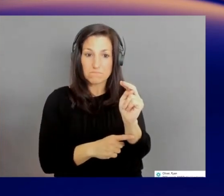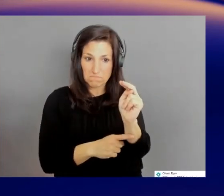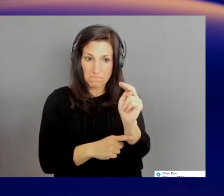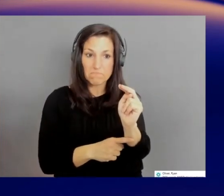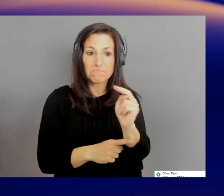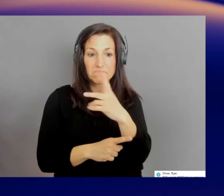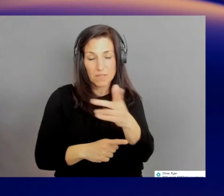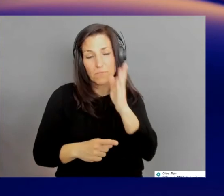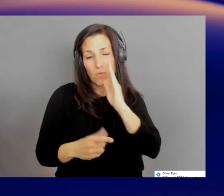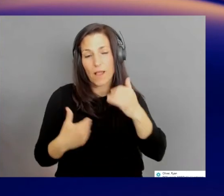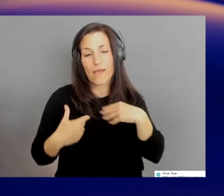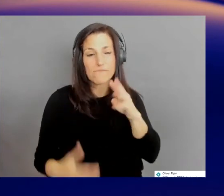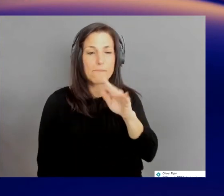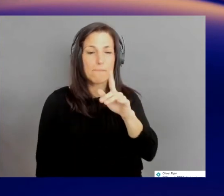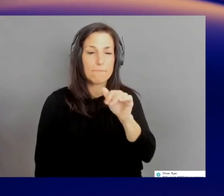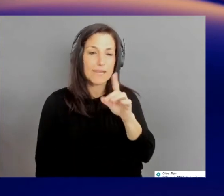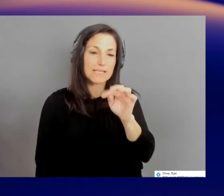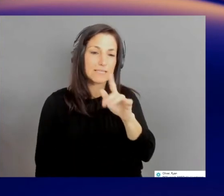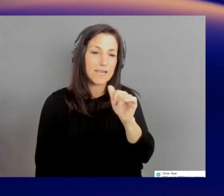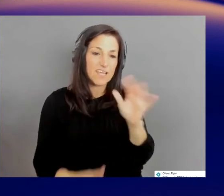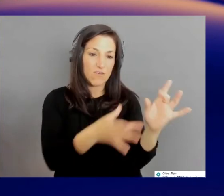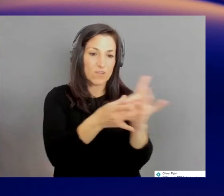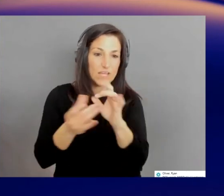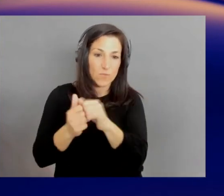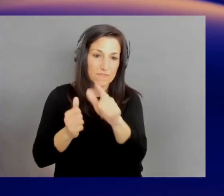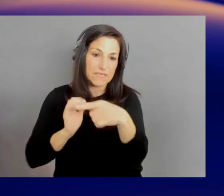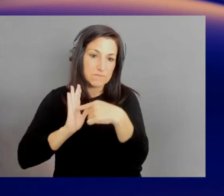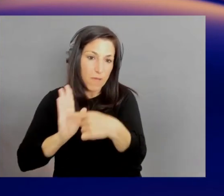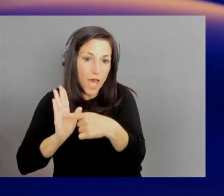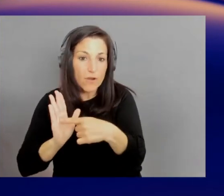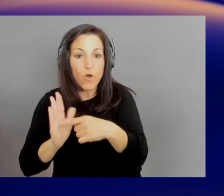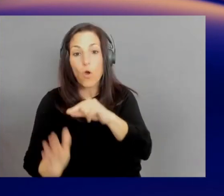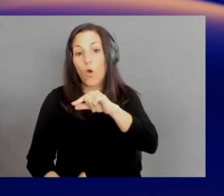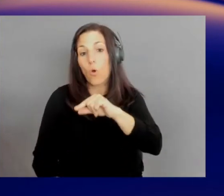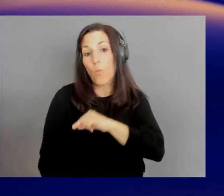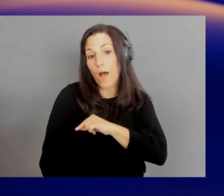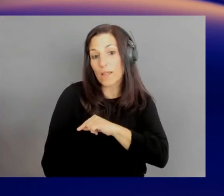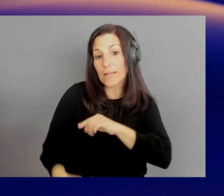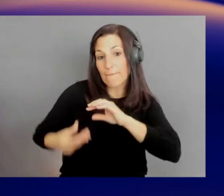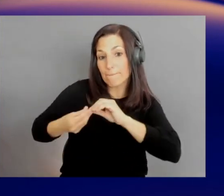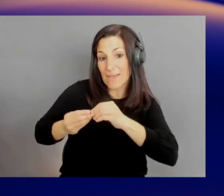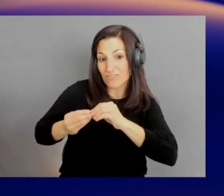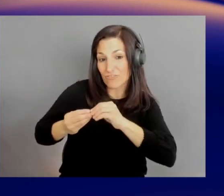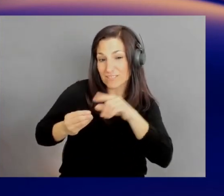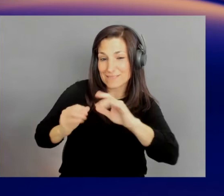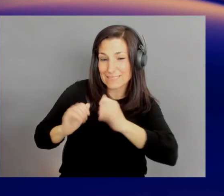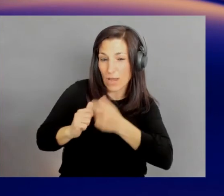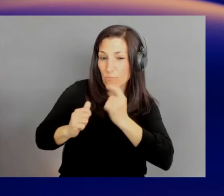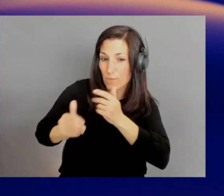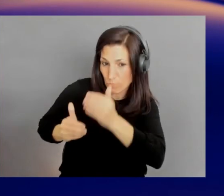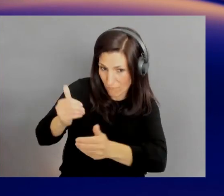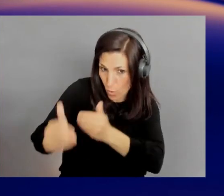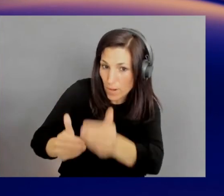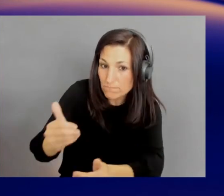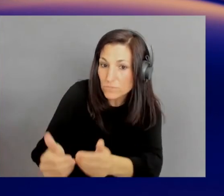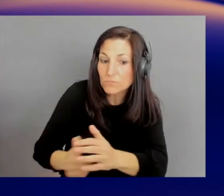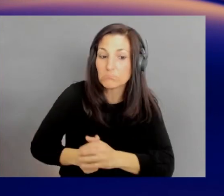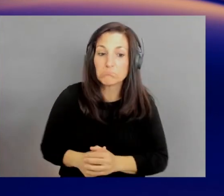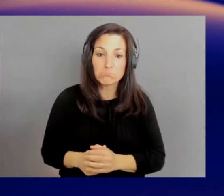associated with that model. So you'll have like model quality metrics. So this is actually how the model performed and why this is nice is you could have essentially